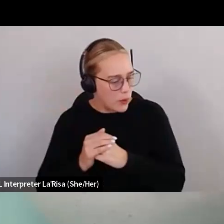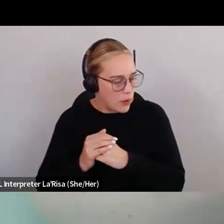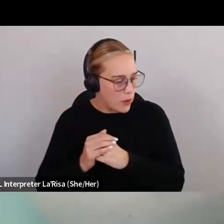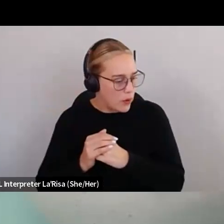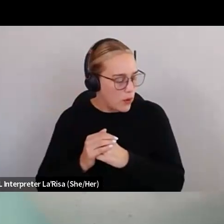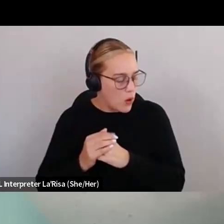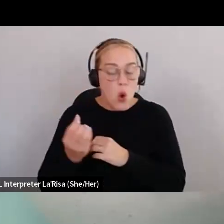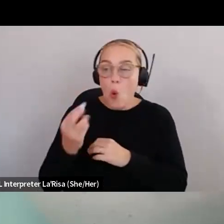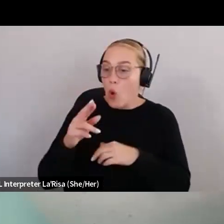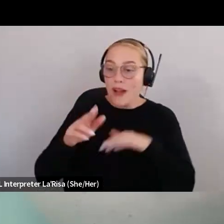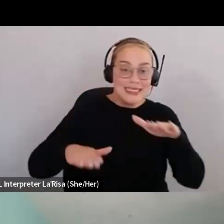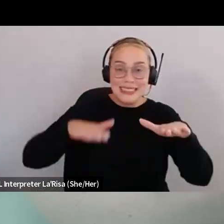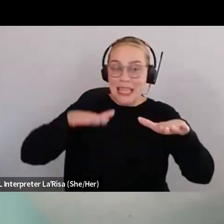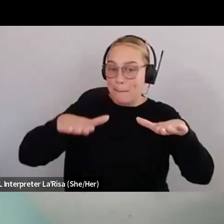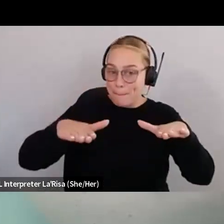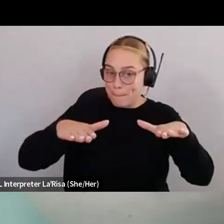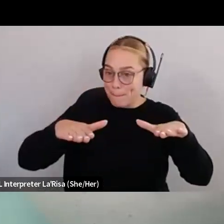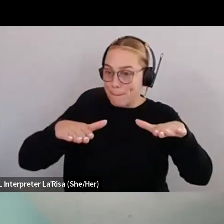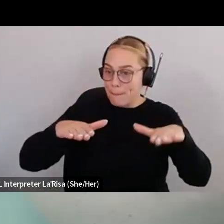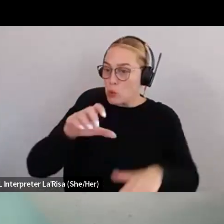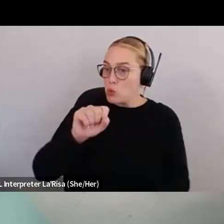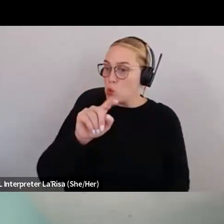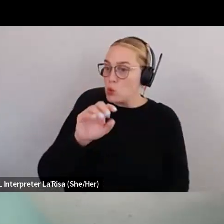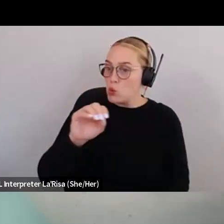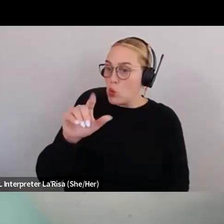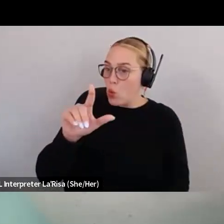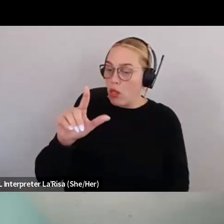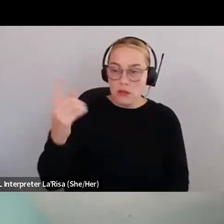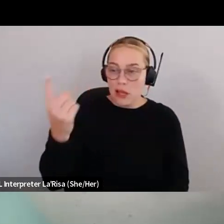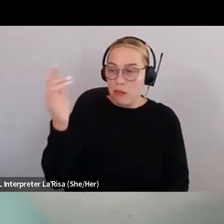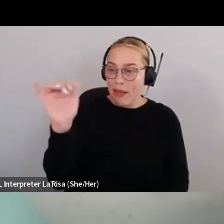talking about.